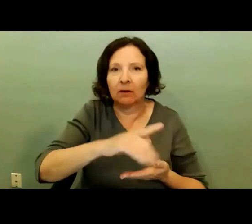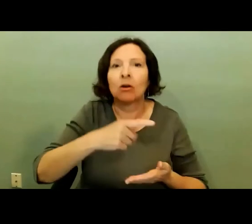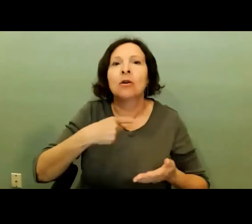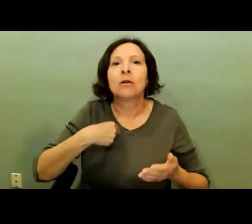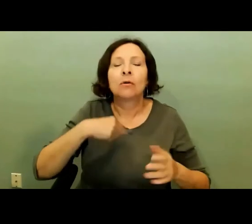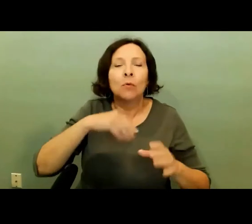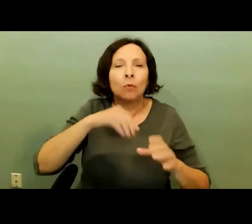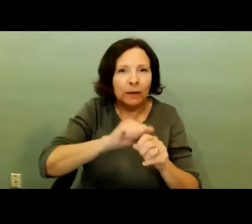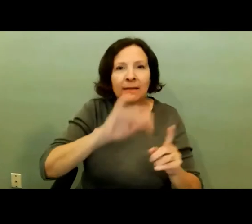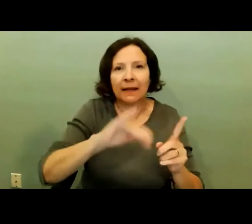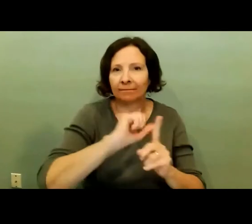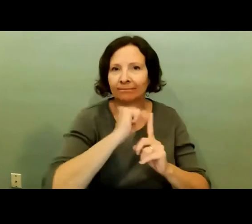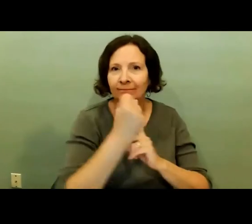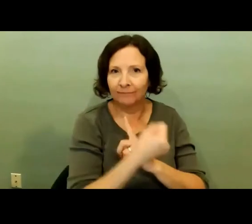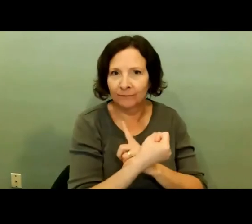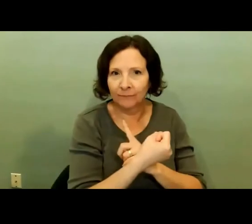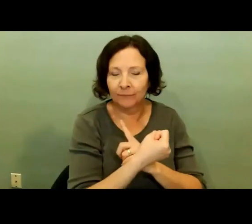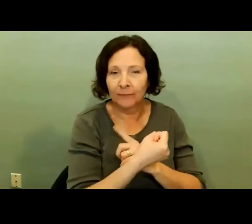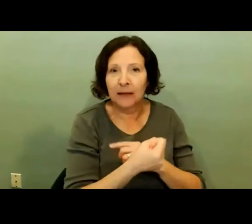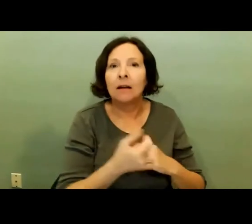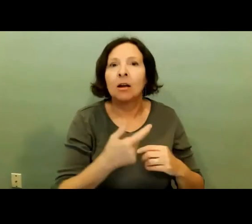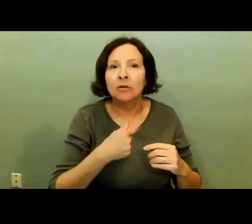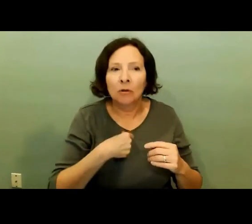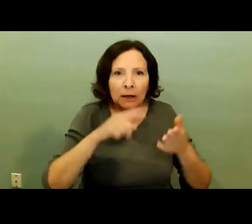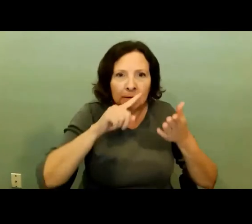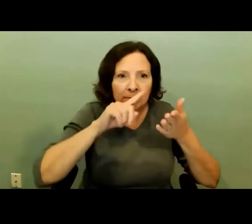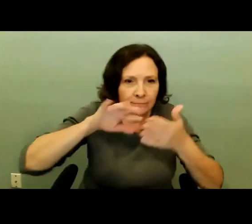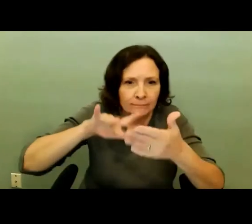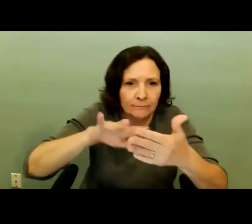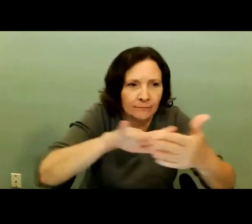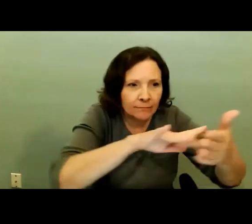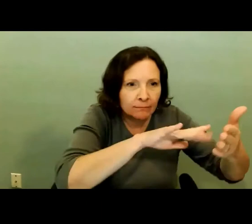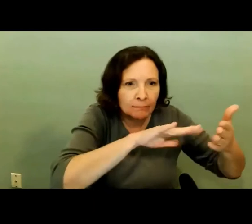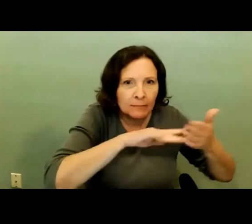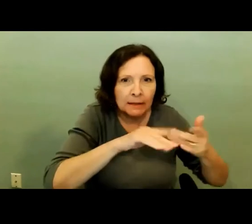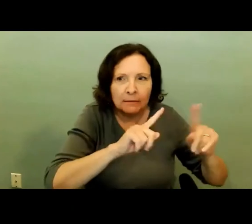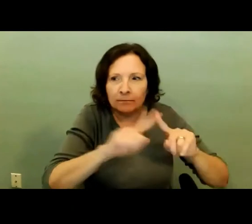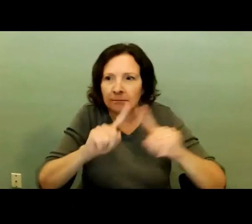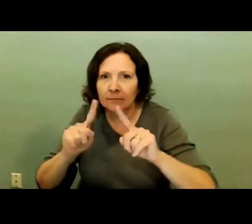I found patterns that repeated over time there were quite predictable.